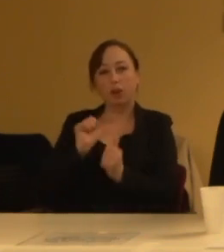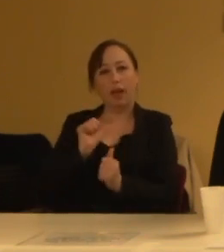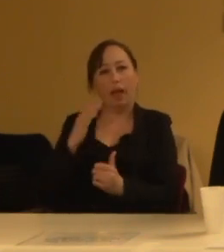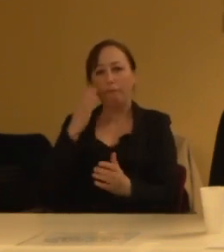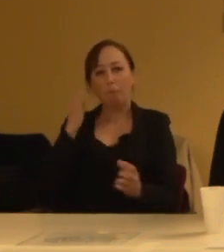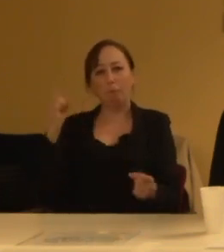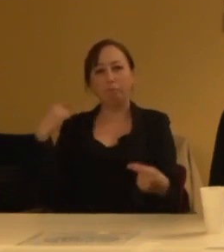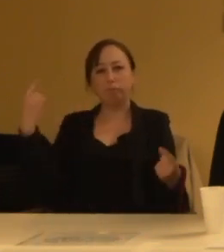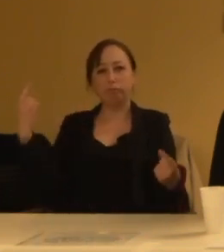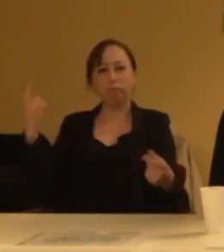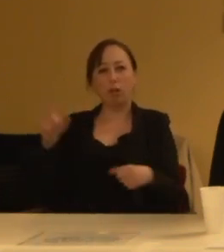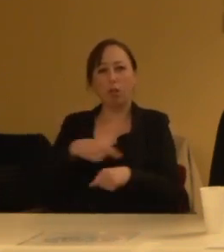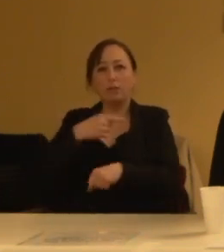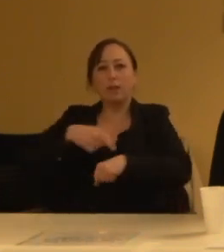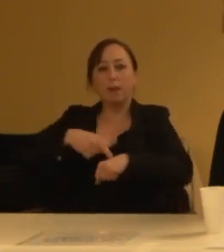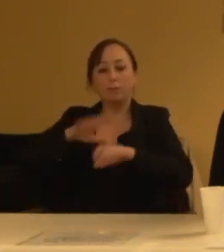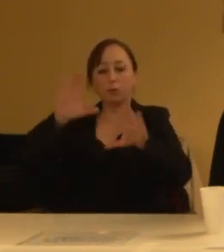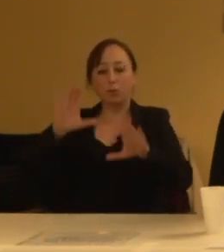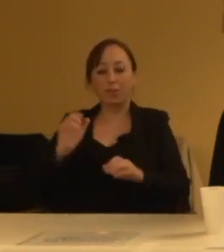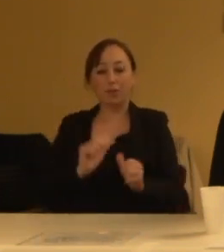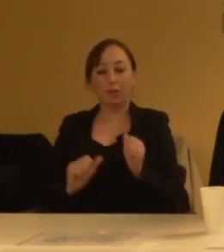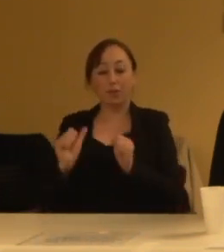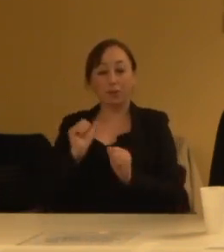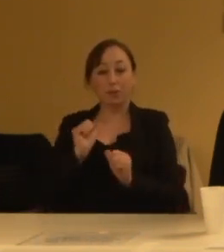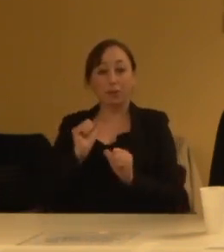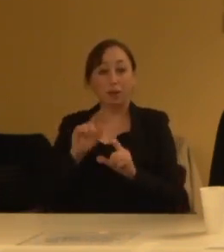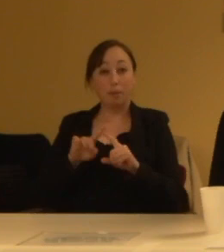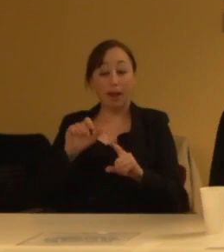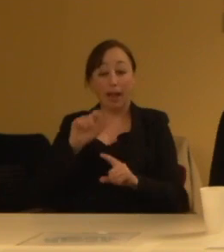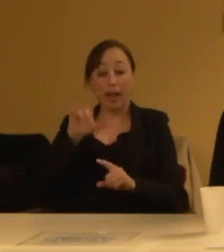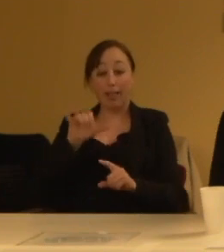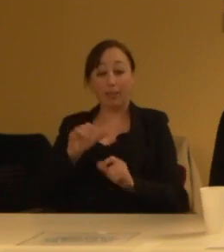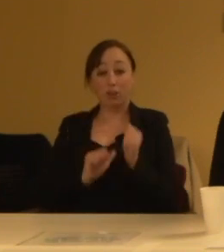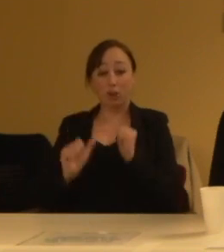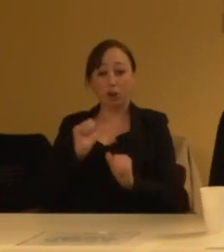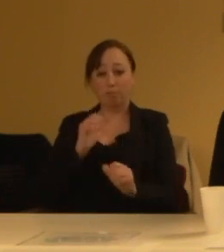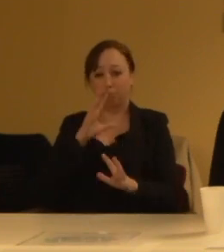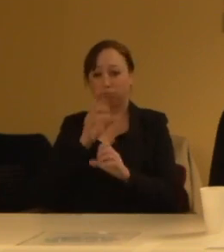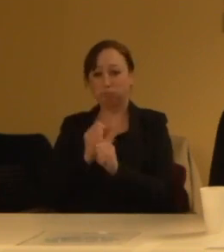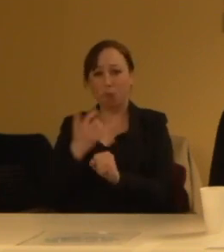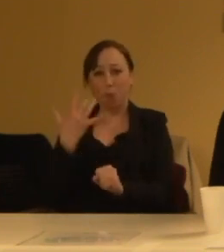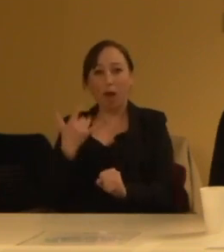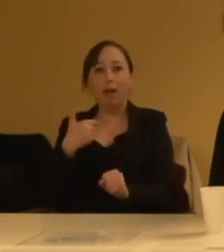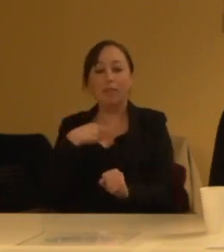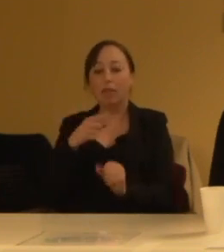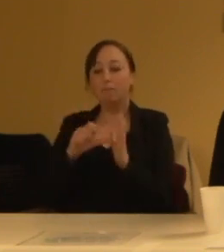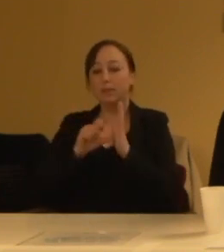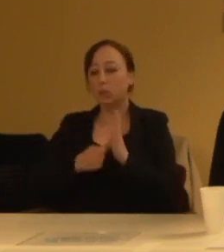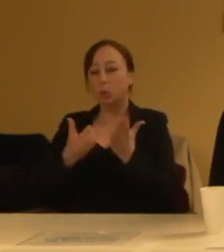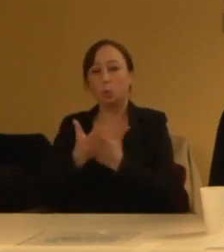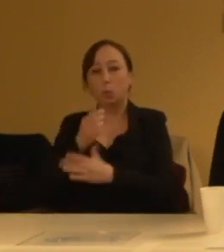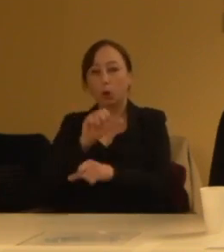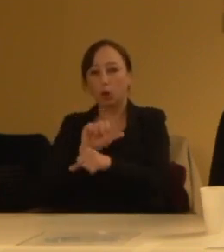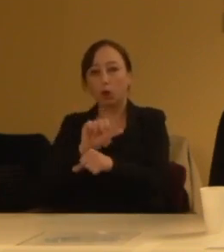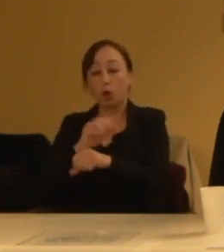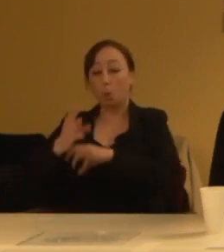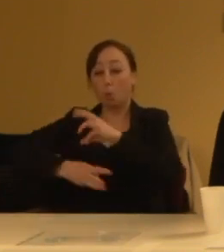and it's a great theater, but what's so great about it and what attracted me there is that they put such a huge emphasis on new work. And we do world premieres, like almost half our shows this